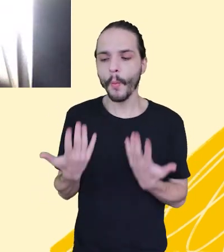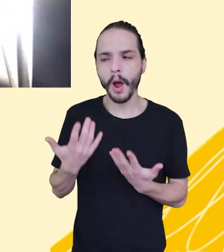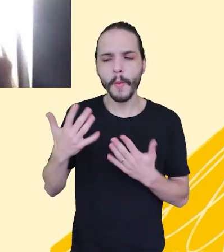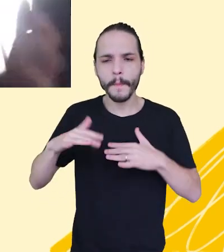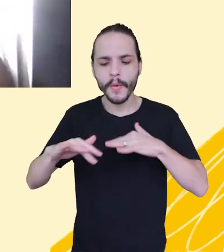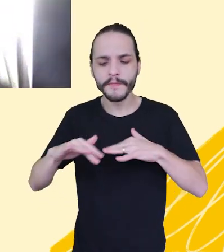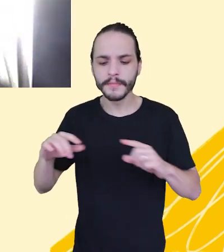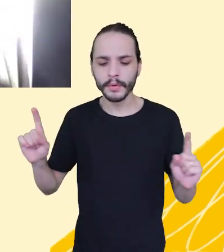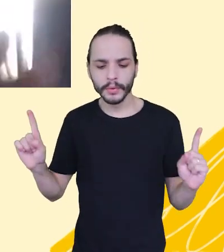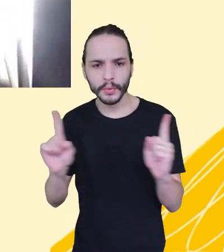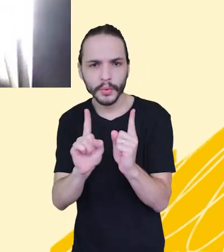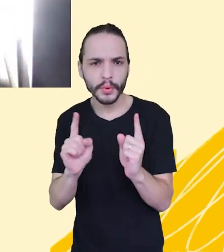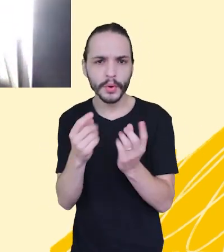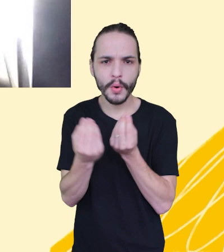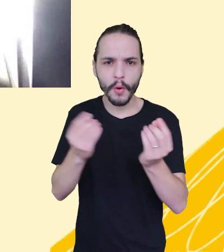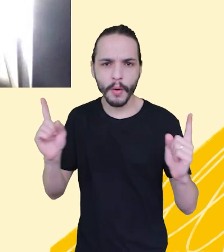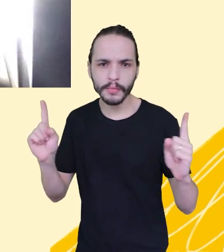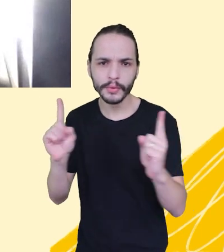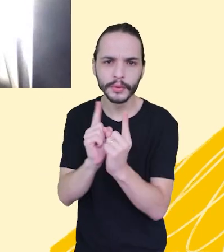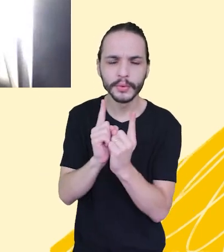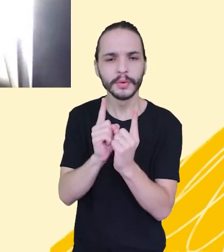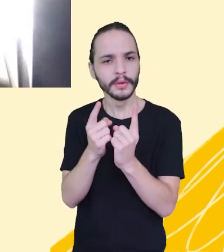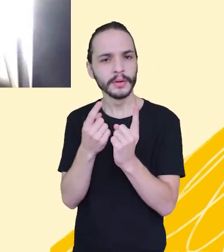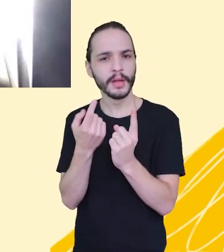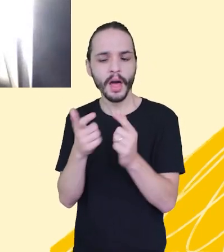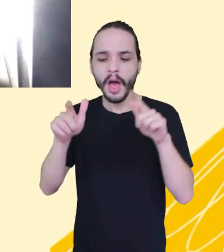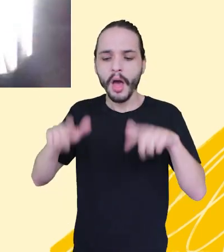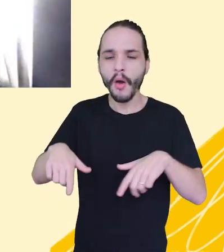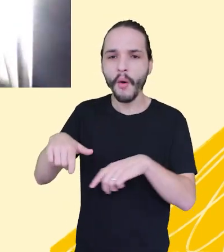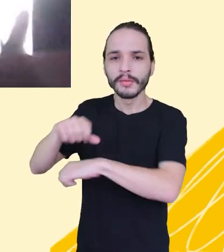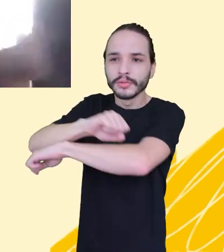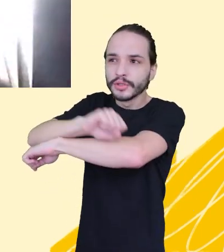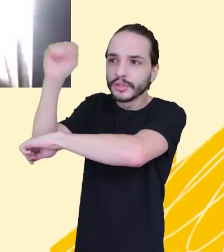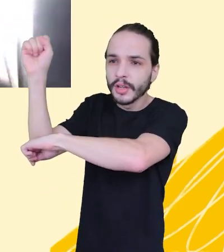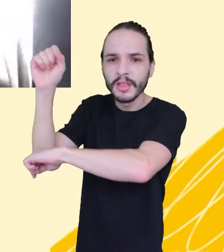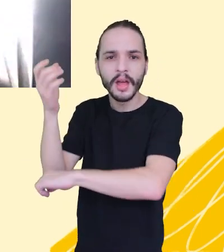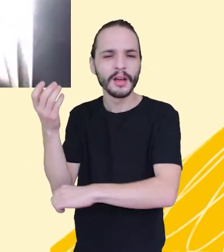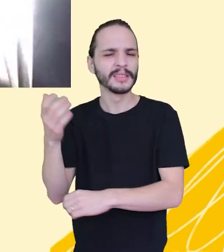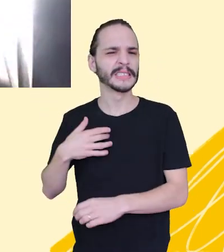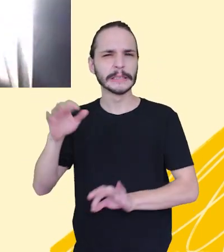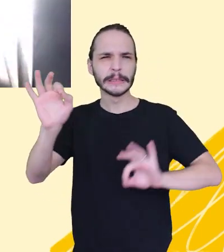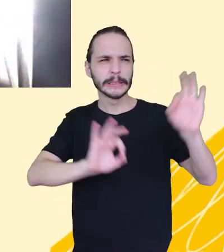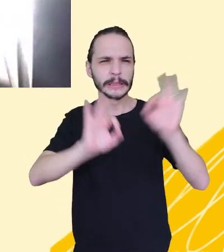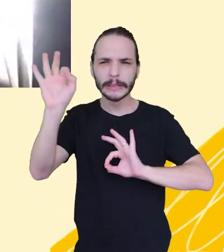to approach between the two of them? Where is the window? We could plan everything.